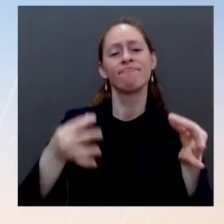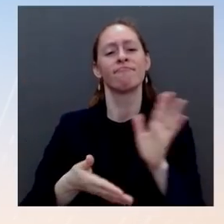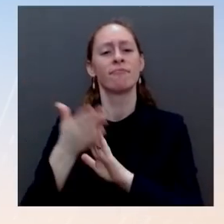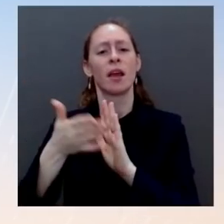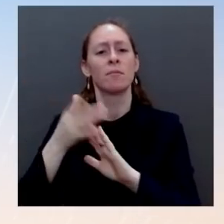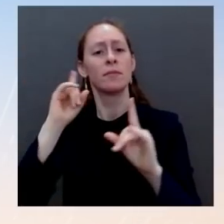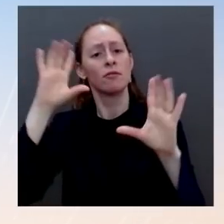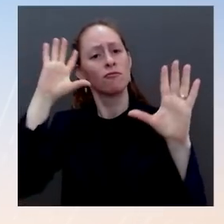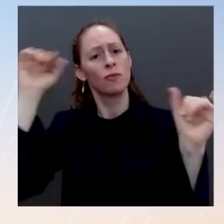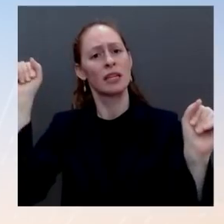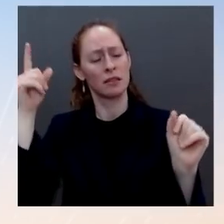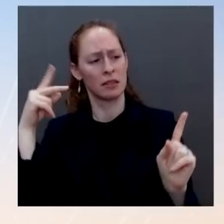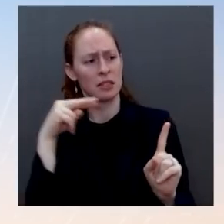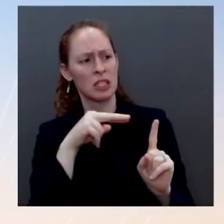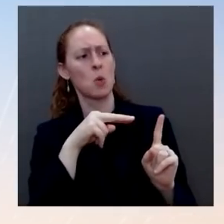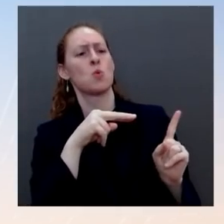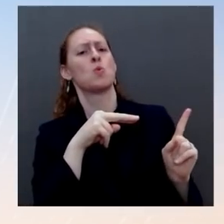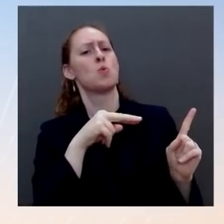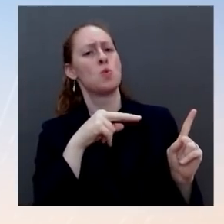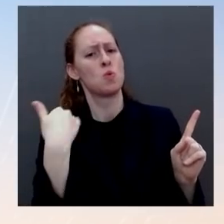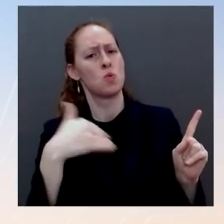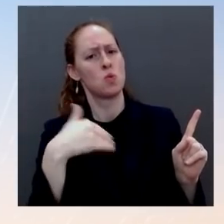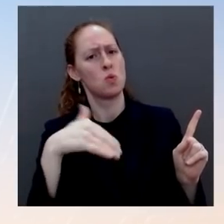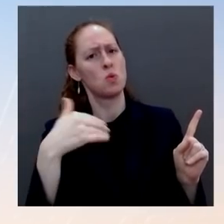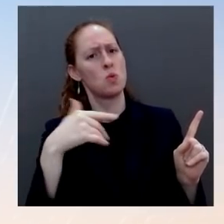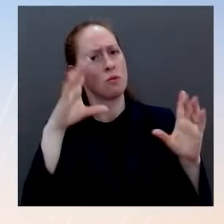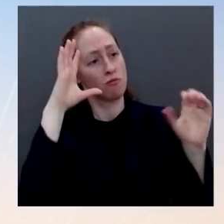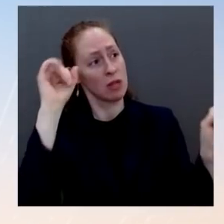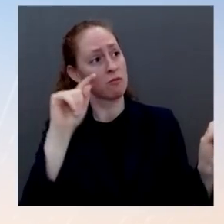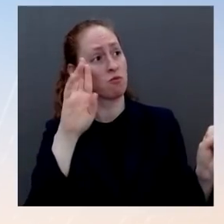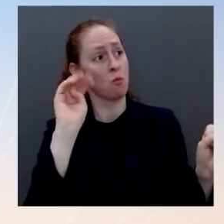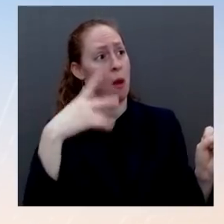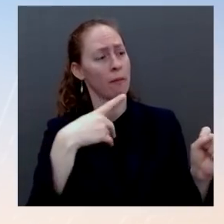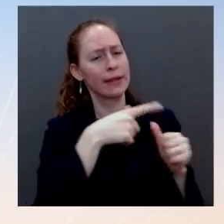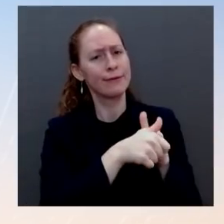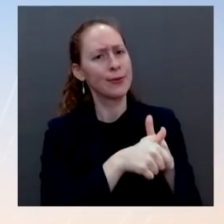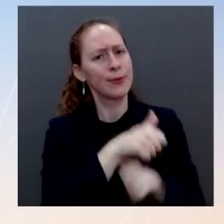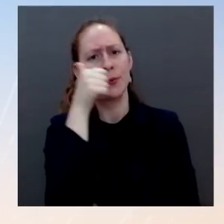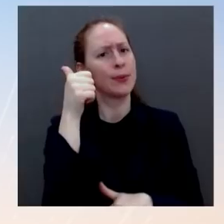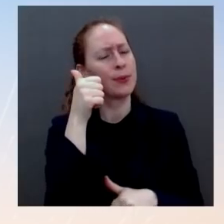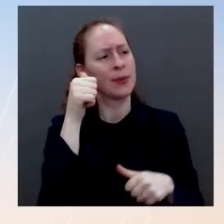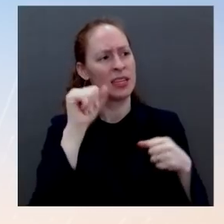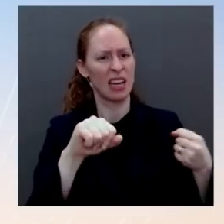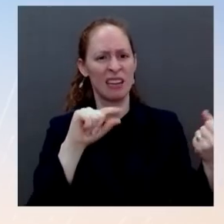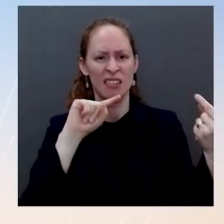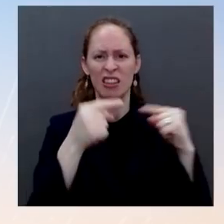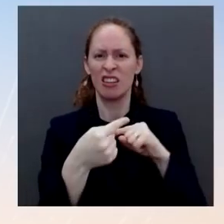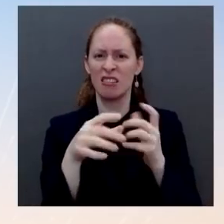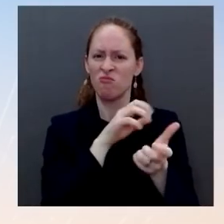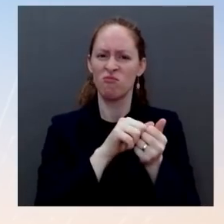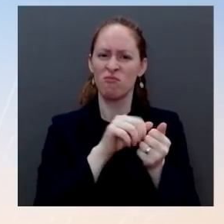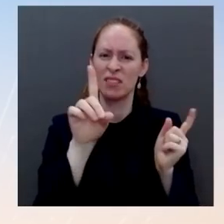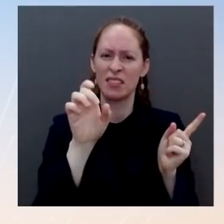that he ever shied away from making clear that form- that his predecessor, former President Trump,